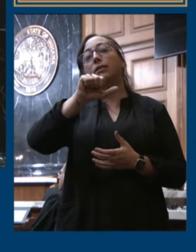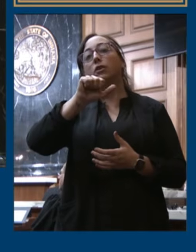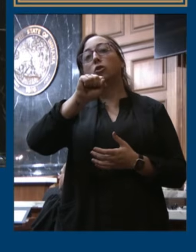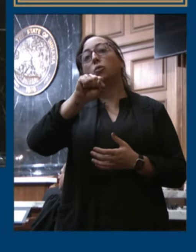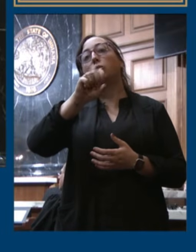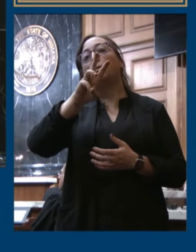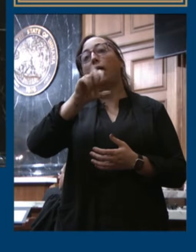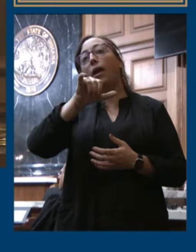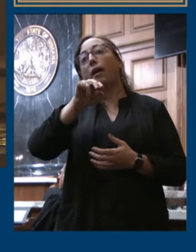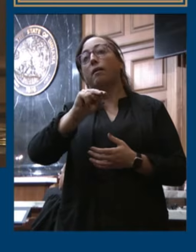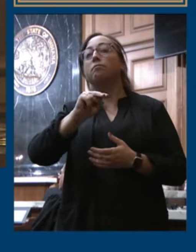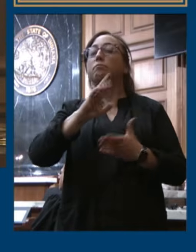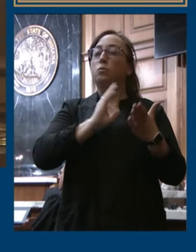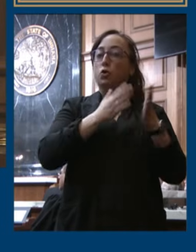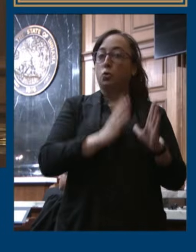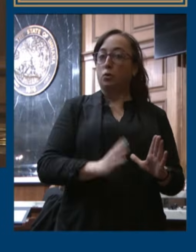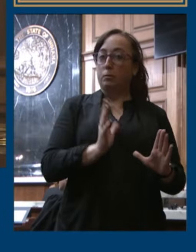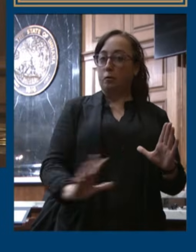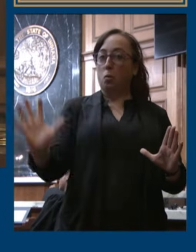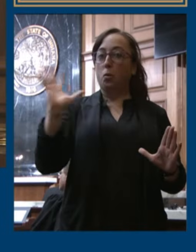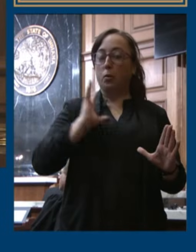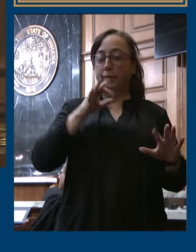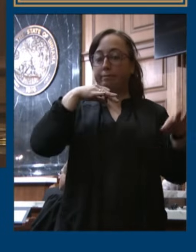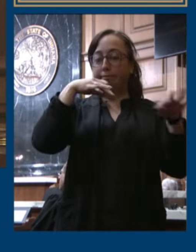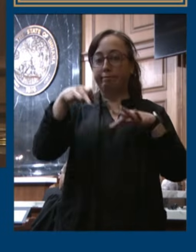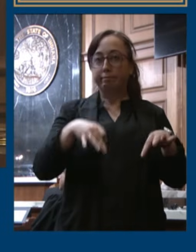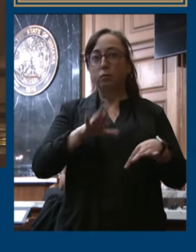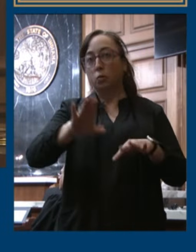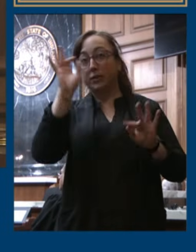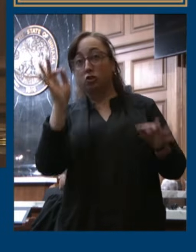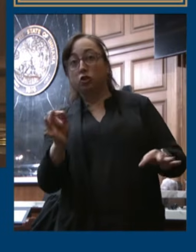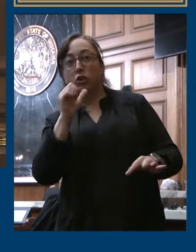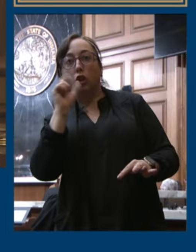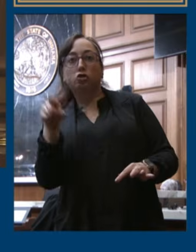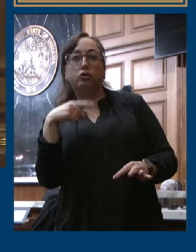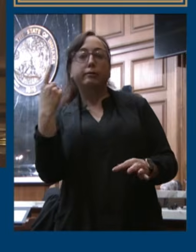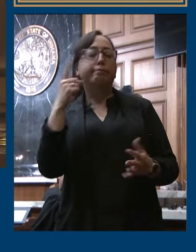HERSELF, EXPLAINS THAT BAIL DECISIONS ARE NOT JUST A CHECK-IN.